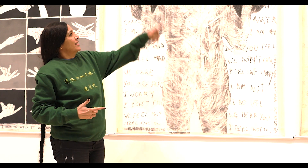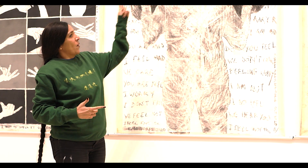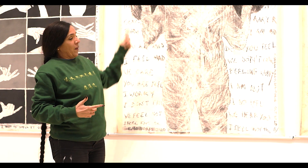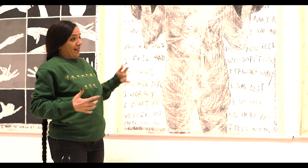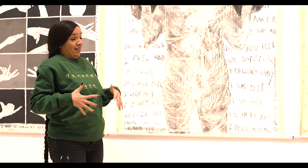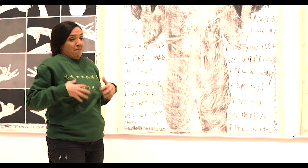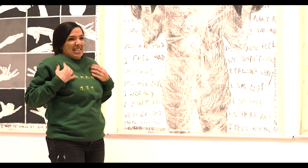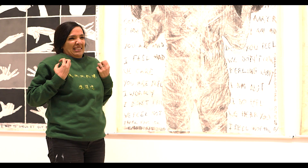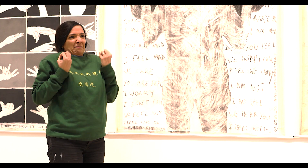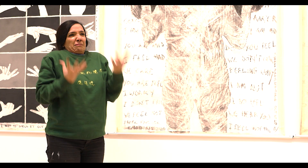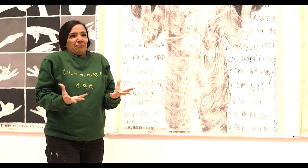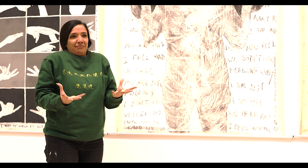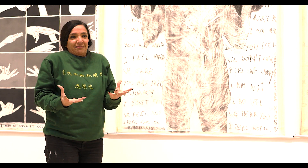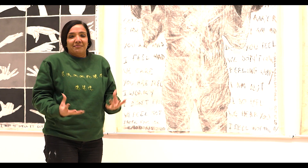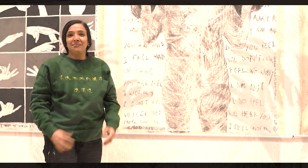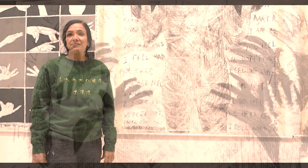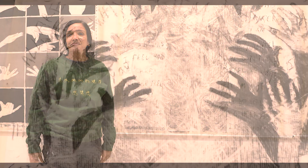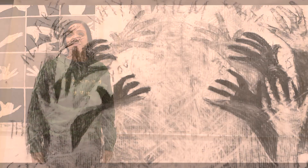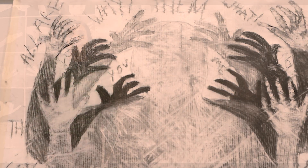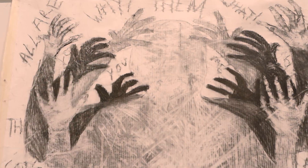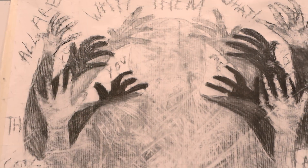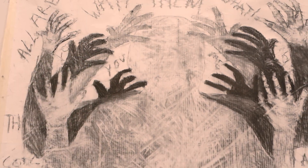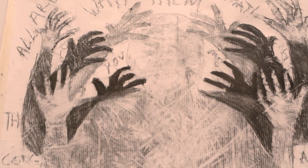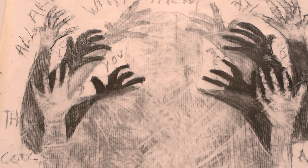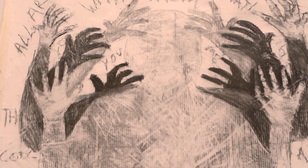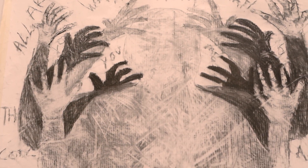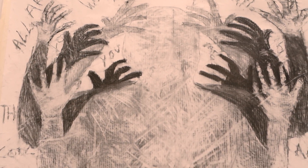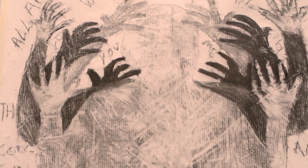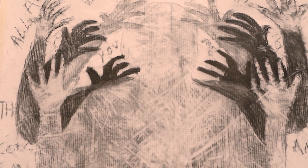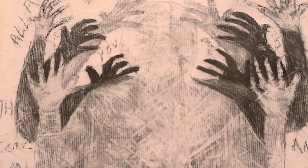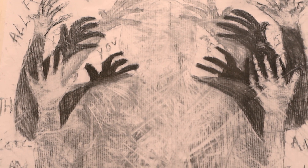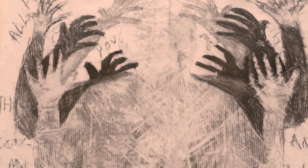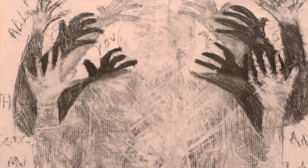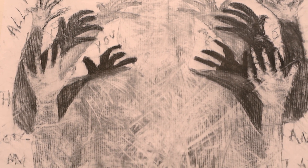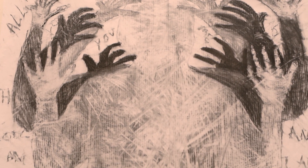so, you can see all the words allude to that. So, you can see that it's scored,